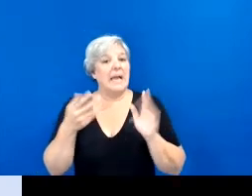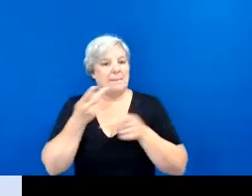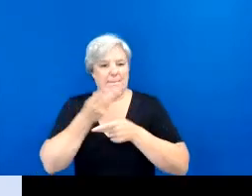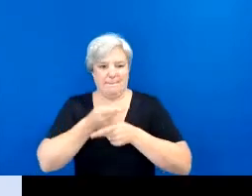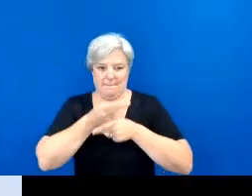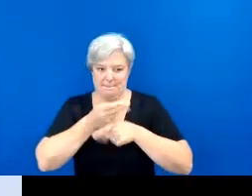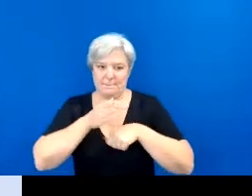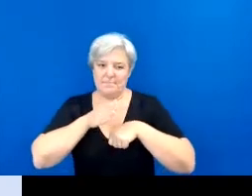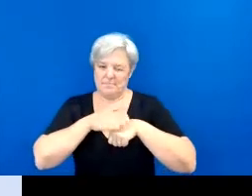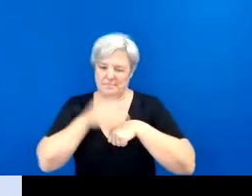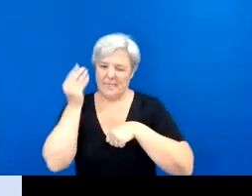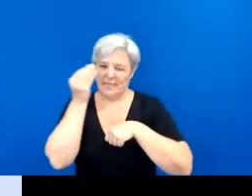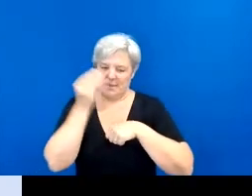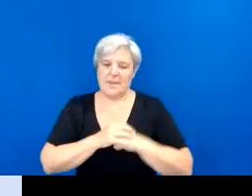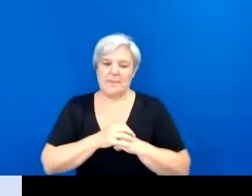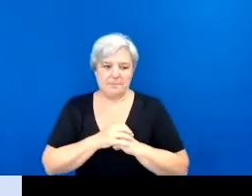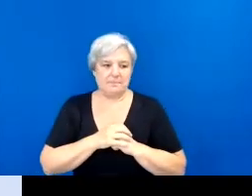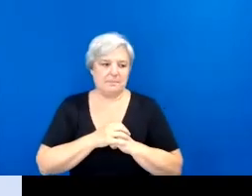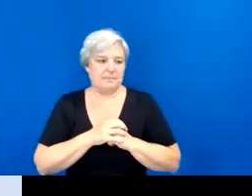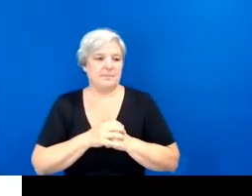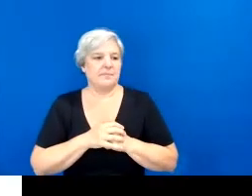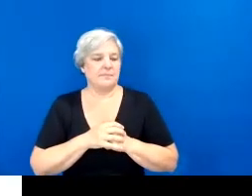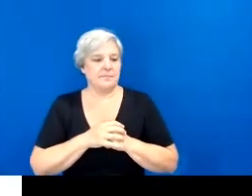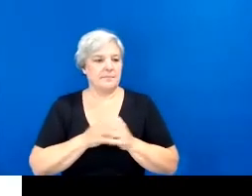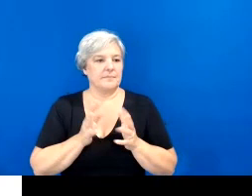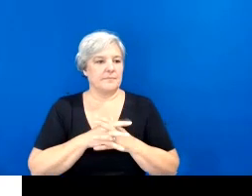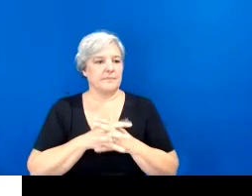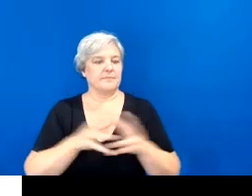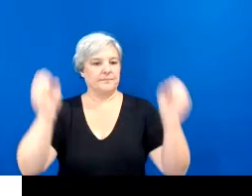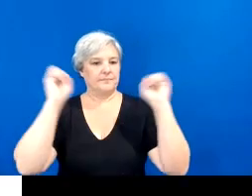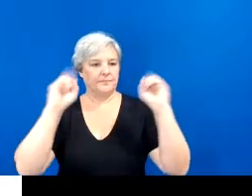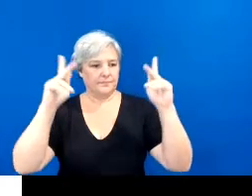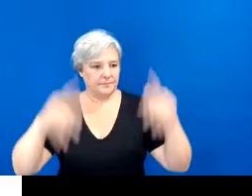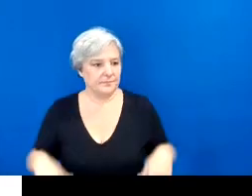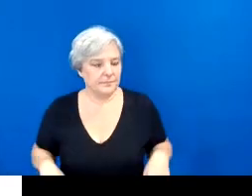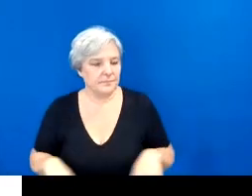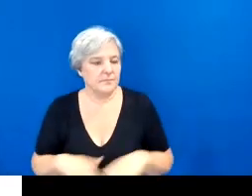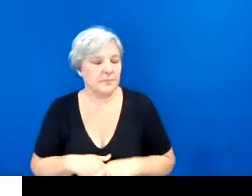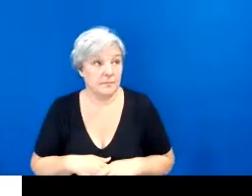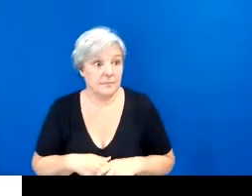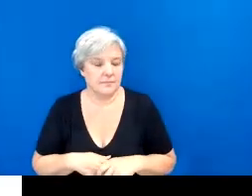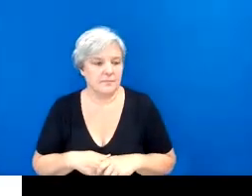as you go forward. Okay, so